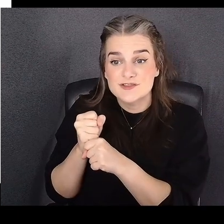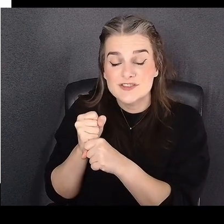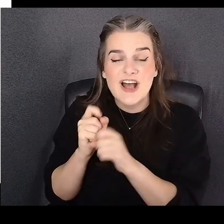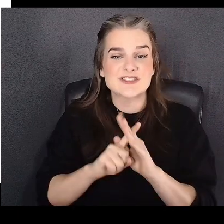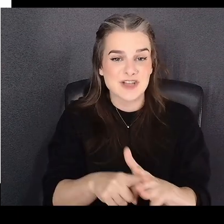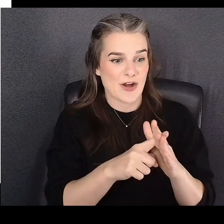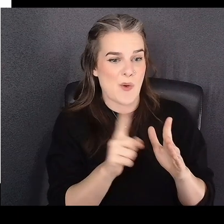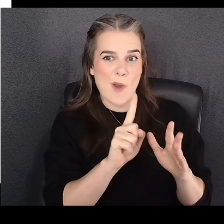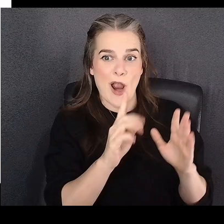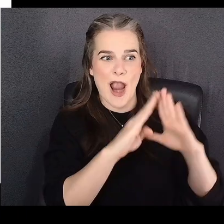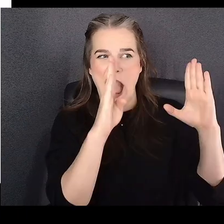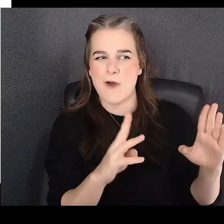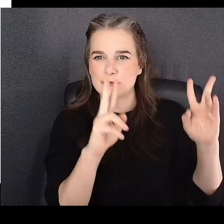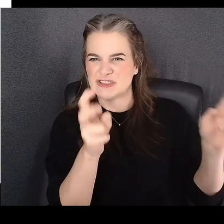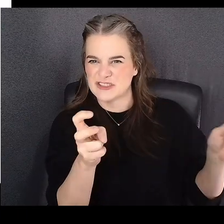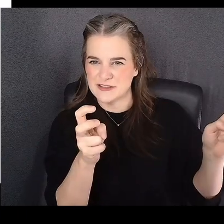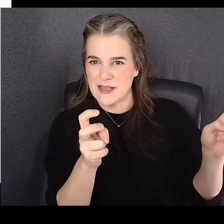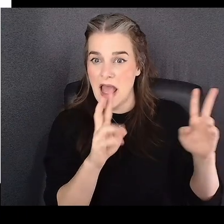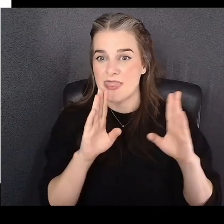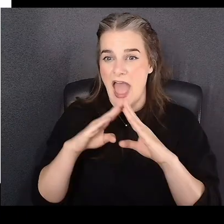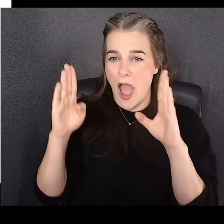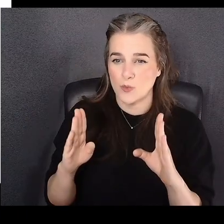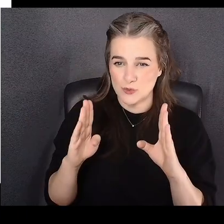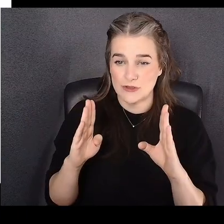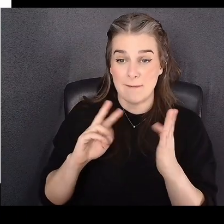And when we say House, that's really where we all started-- Inglis House.